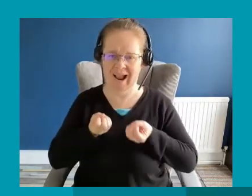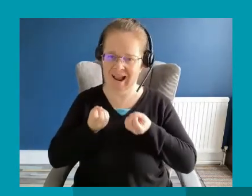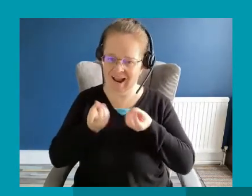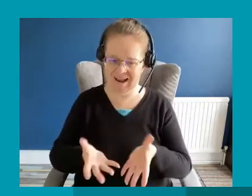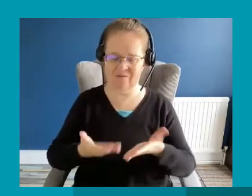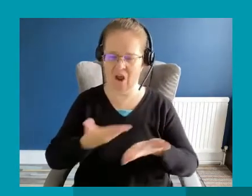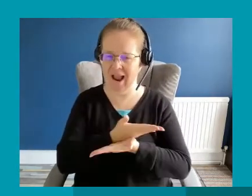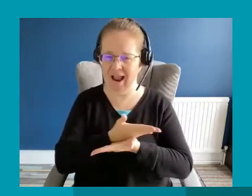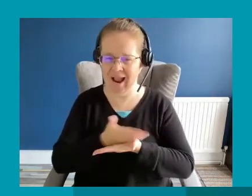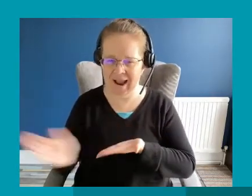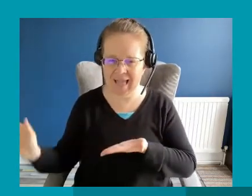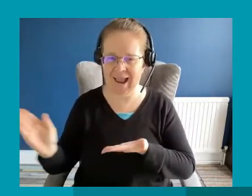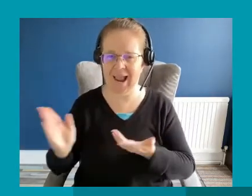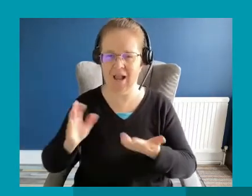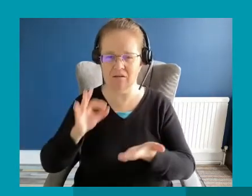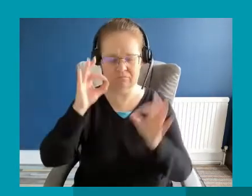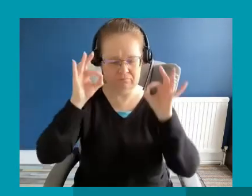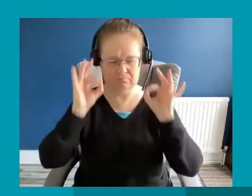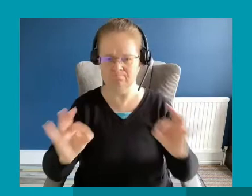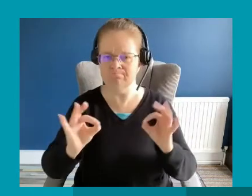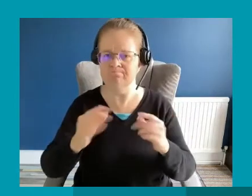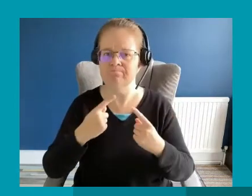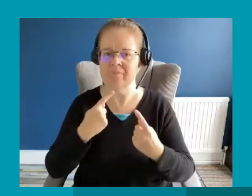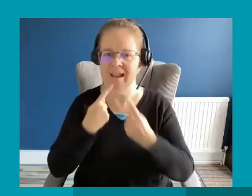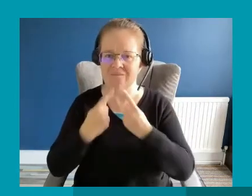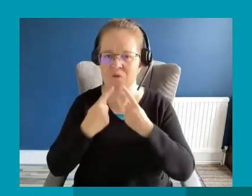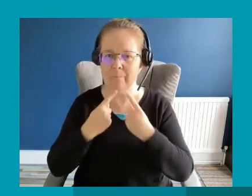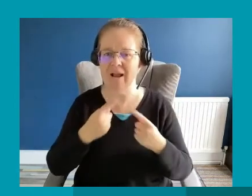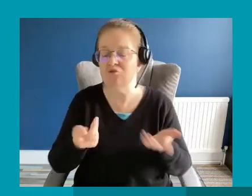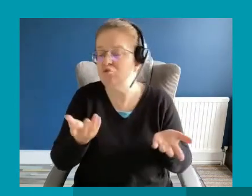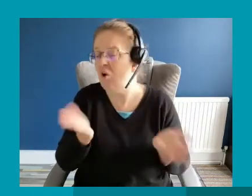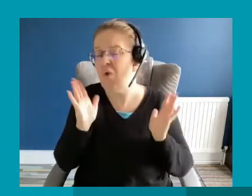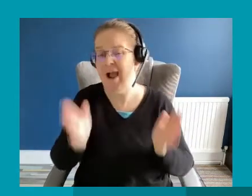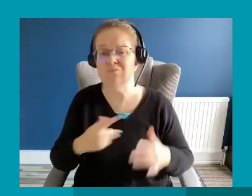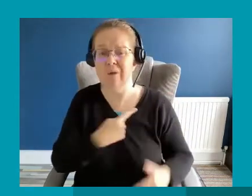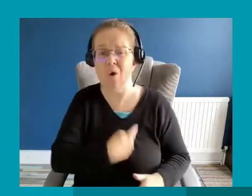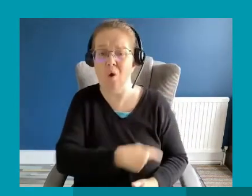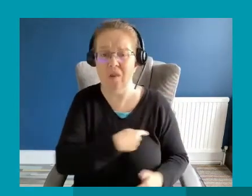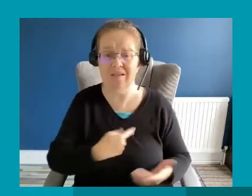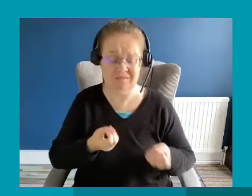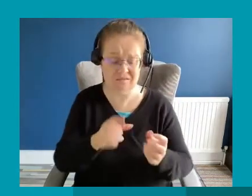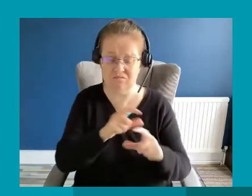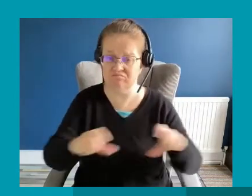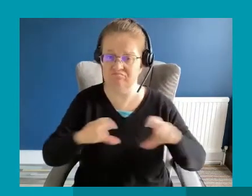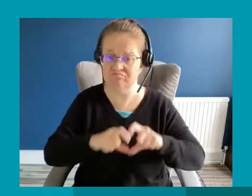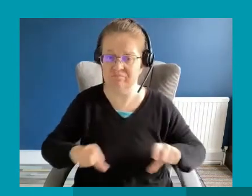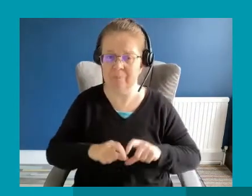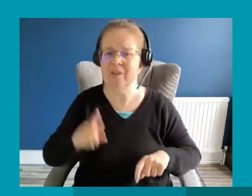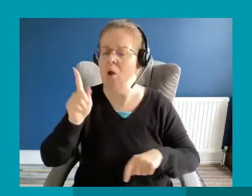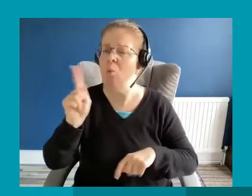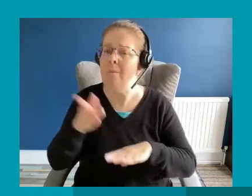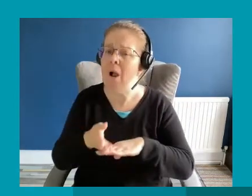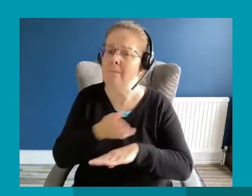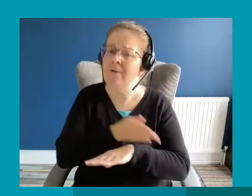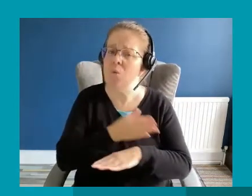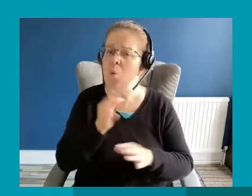but just know that you'll have to be honest and upfront at that point. What about prior to interview?